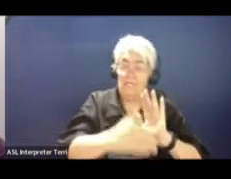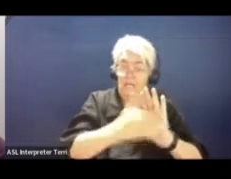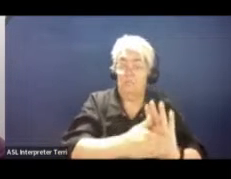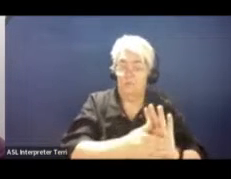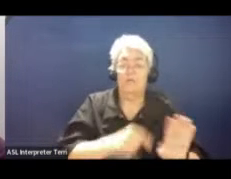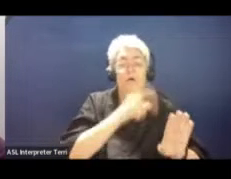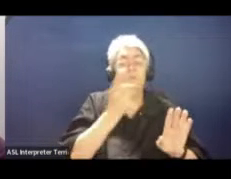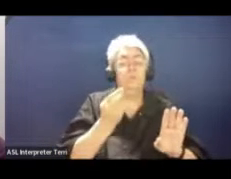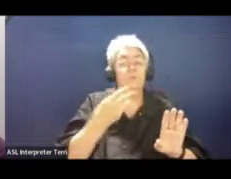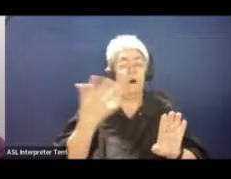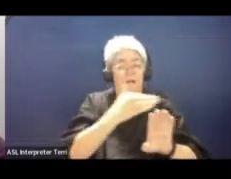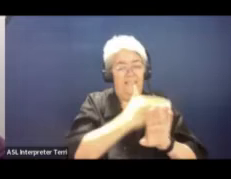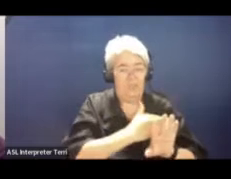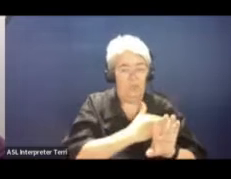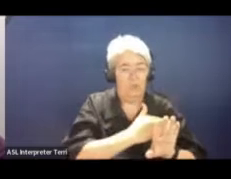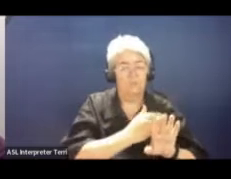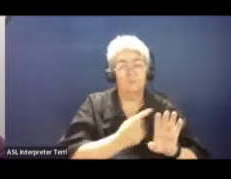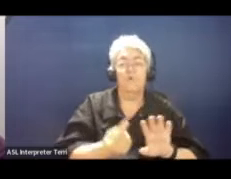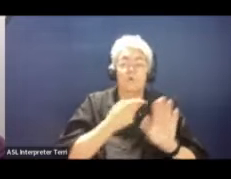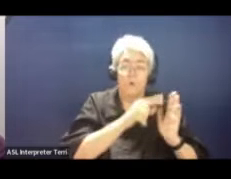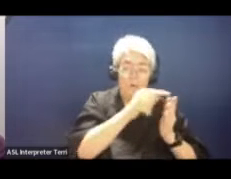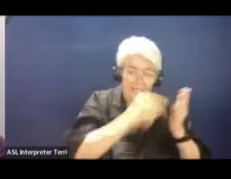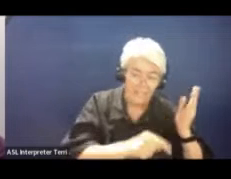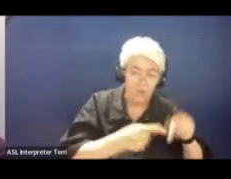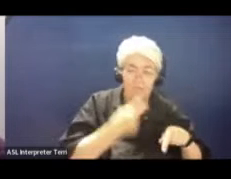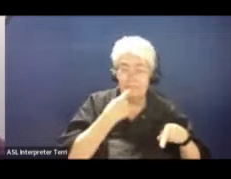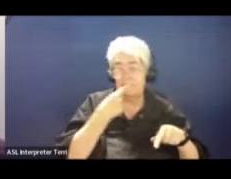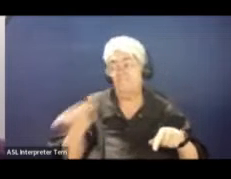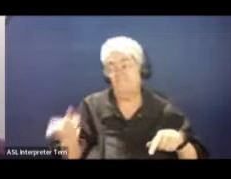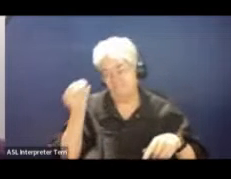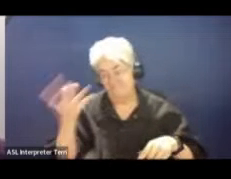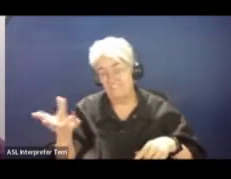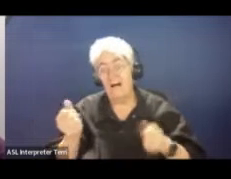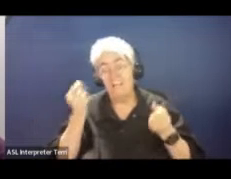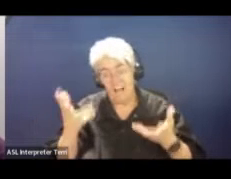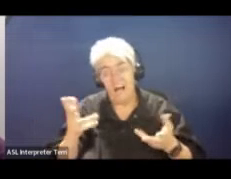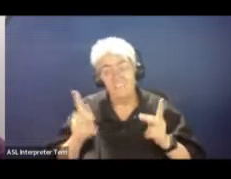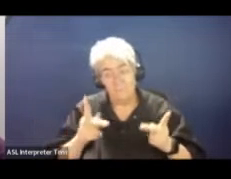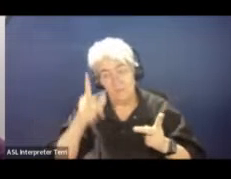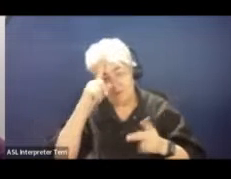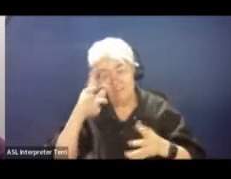go here and say something along the lines of there are a lot of similar football injuries. Let's bring it down to some key